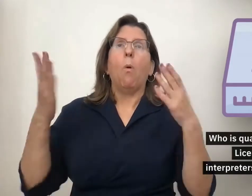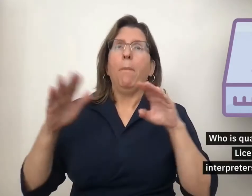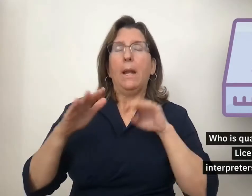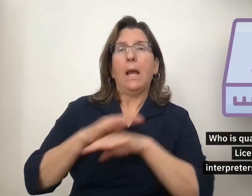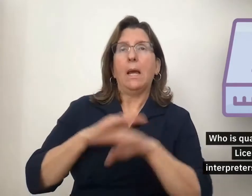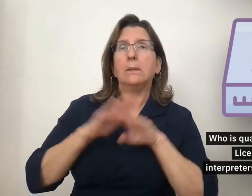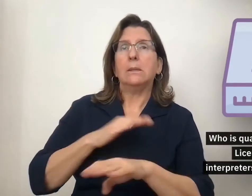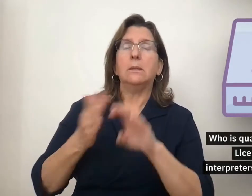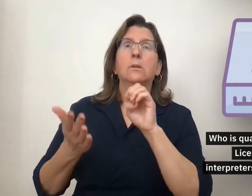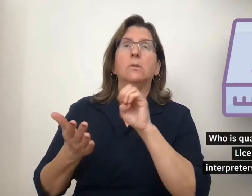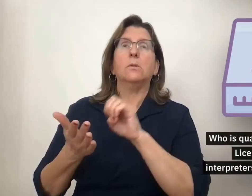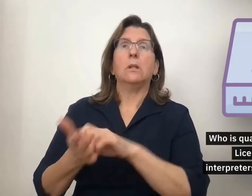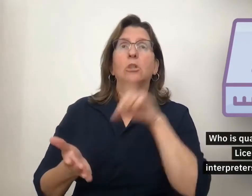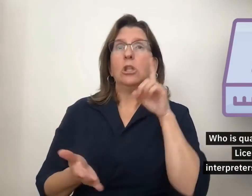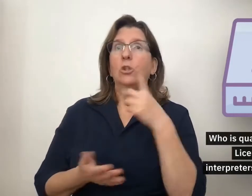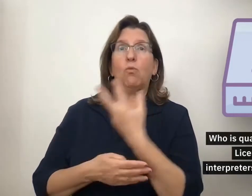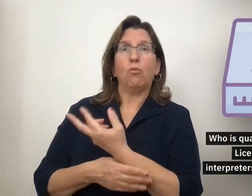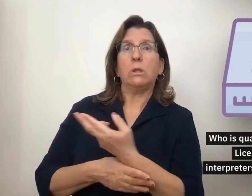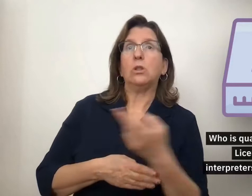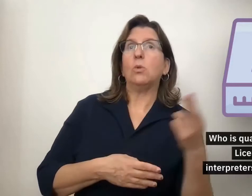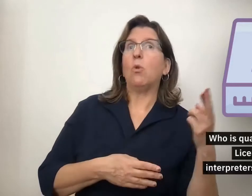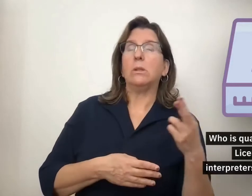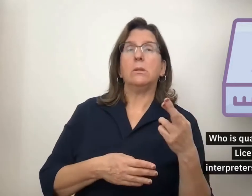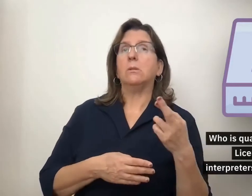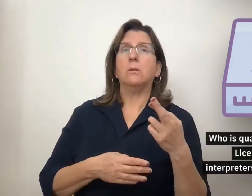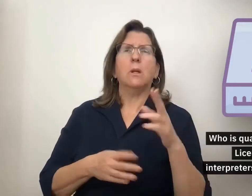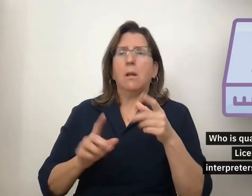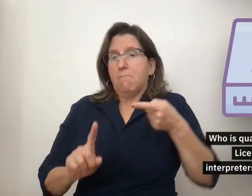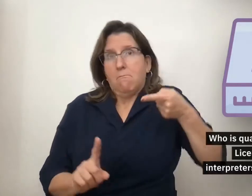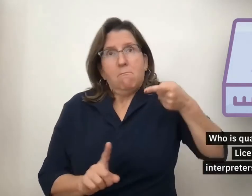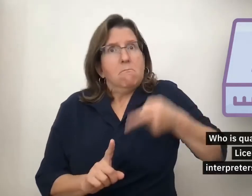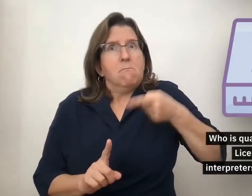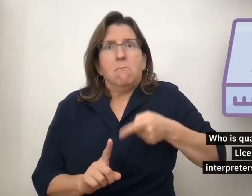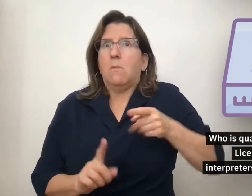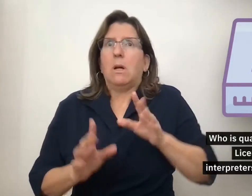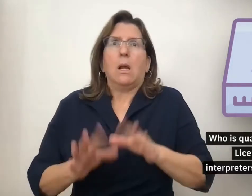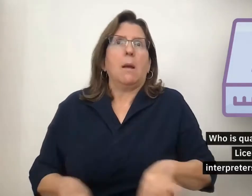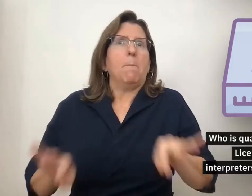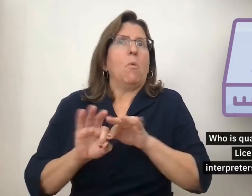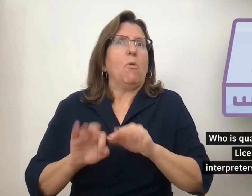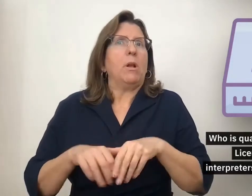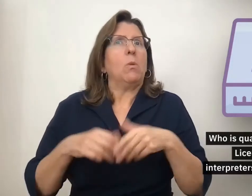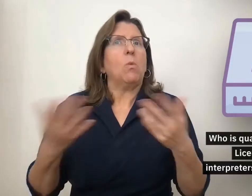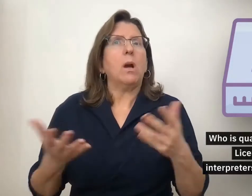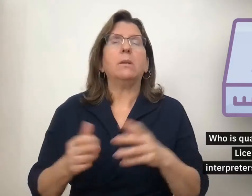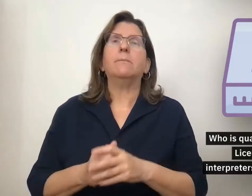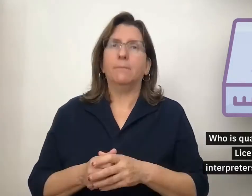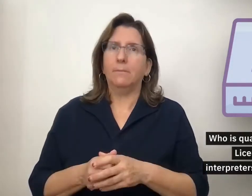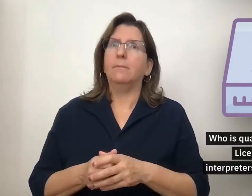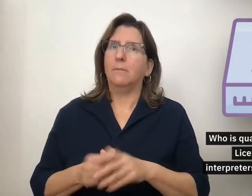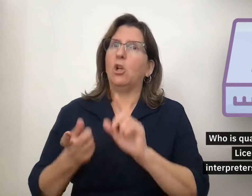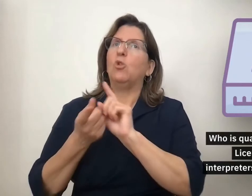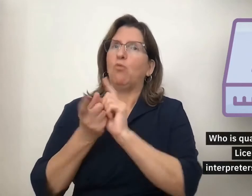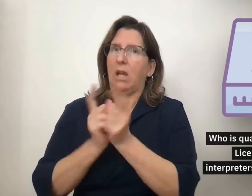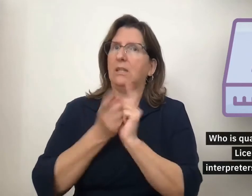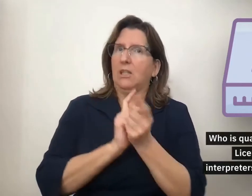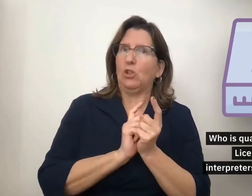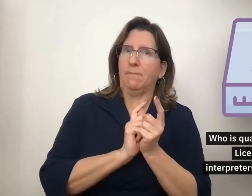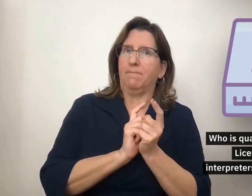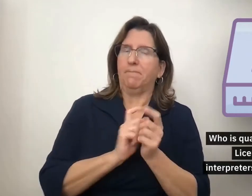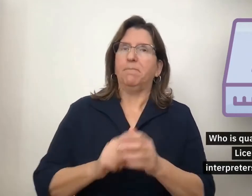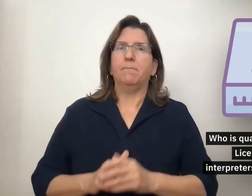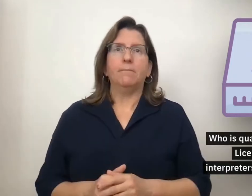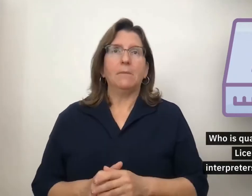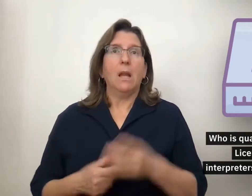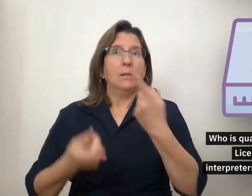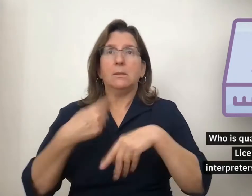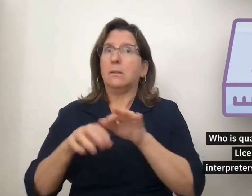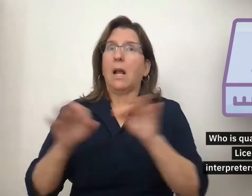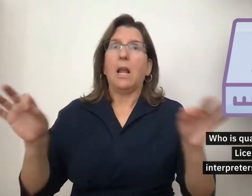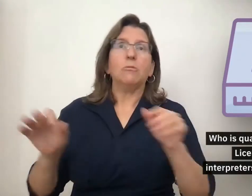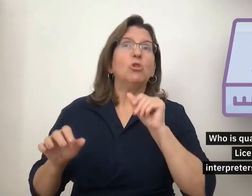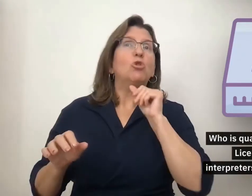In most cases, creating access to current OER resources for deaf learners requires translation.